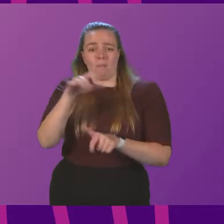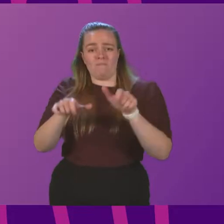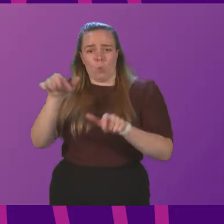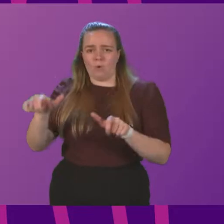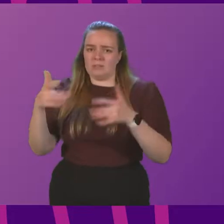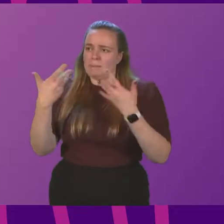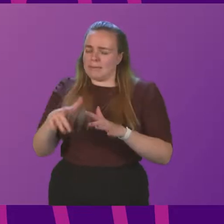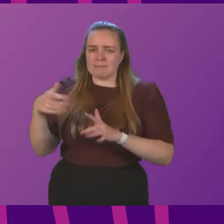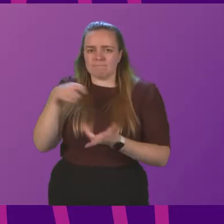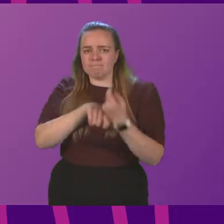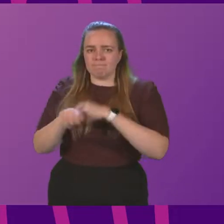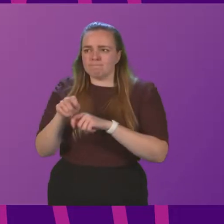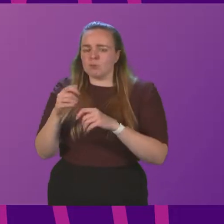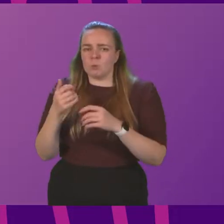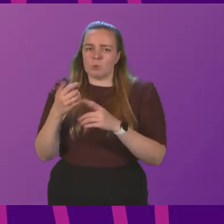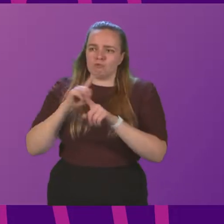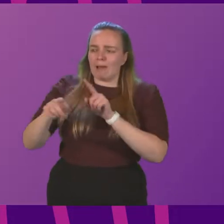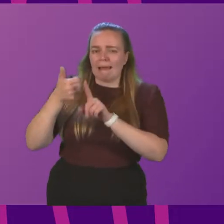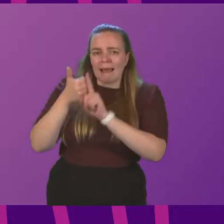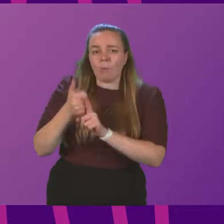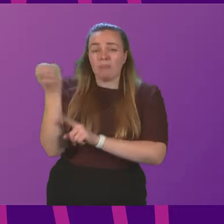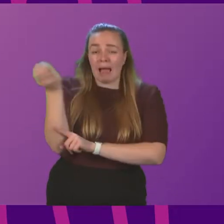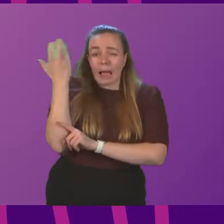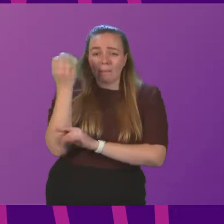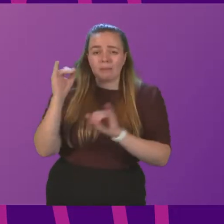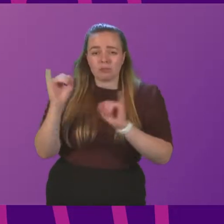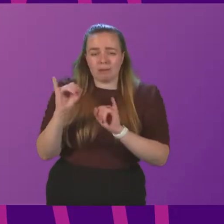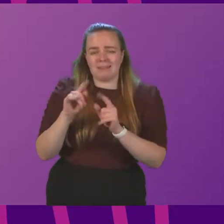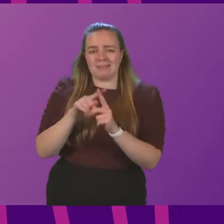the country to answer calls to help with the ambulance crisis and the backlog in booster jags.